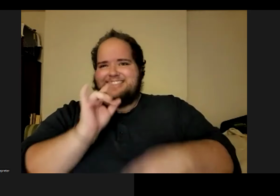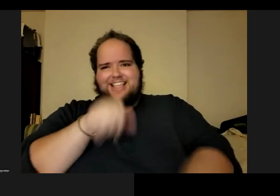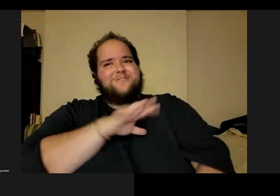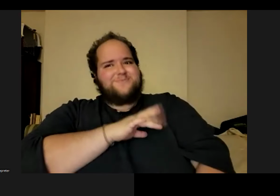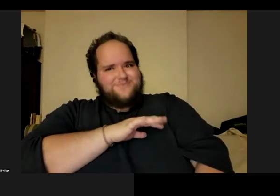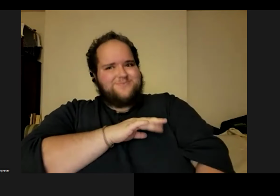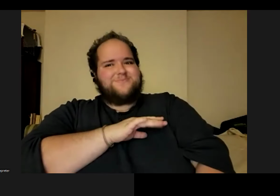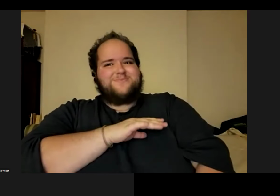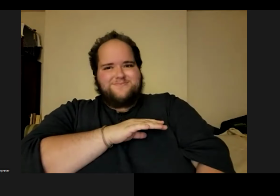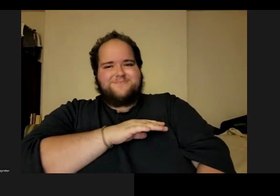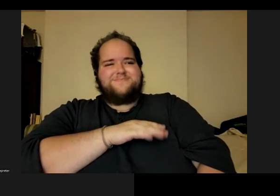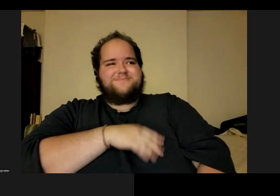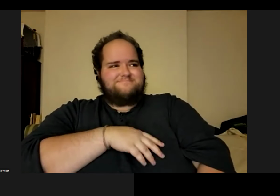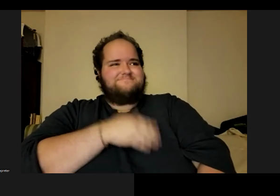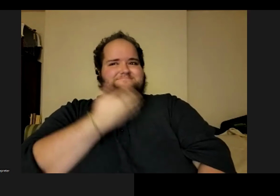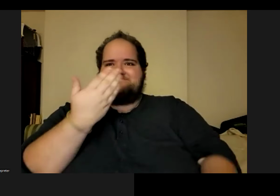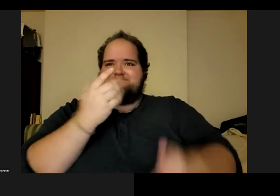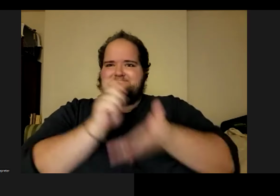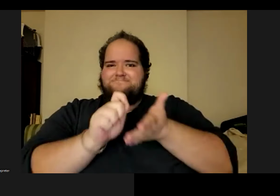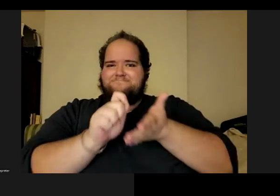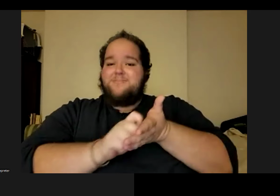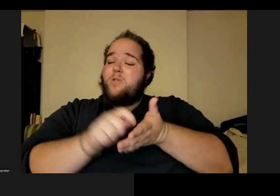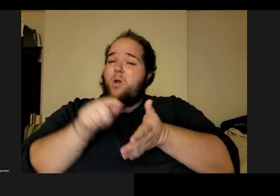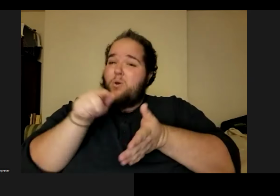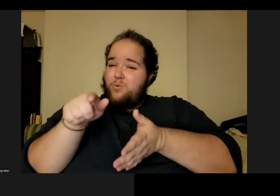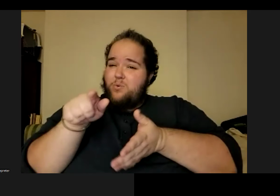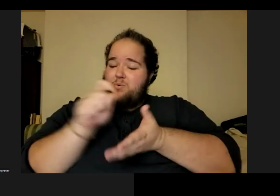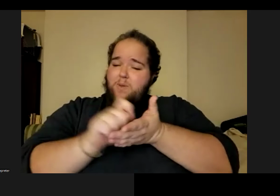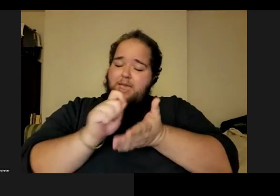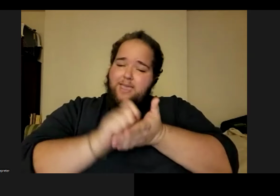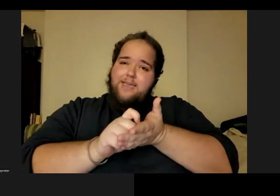Thank you. So you write about um